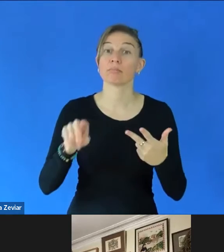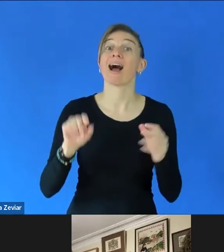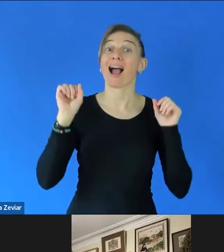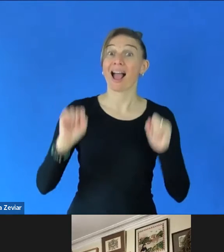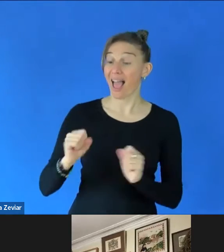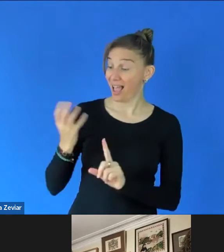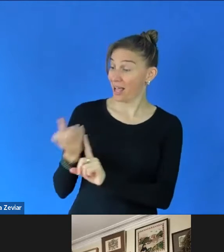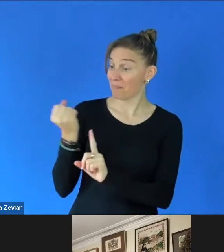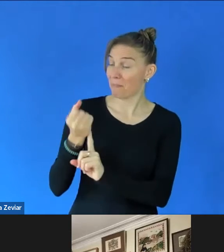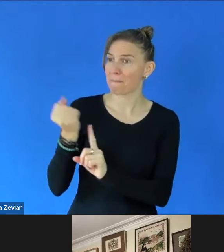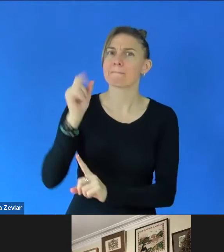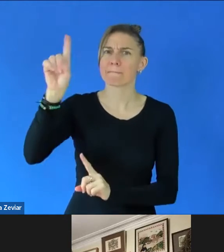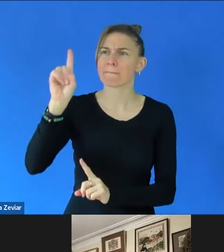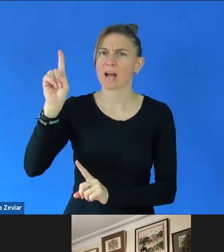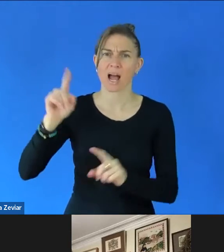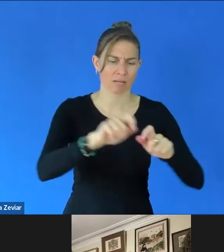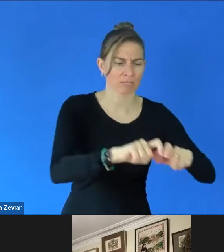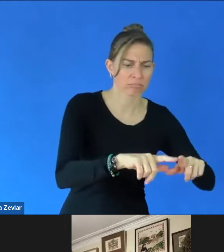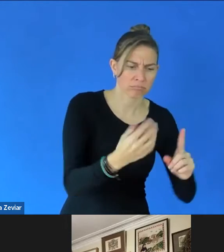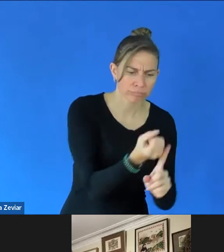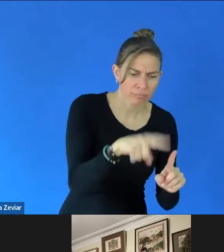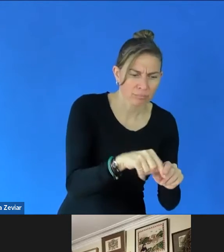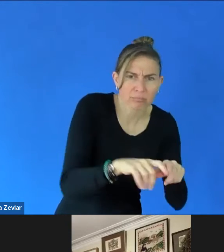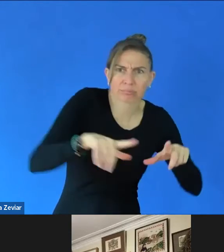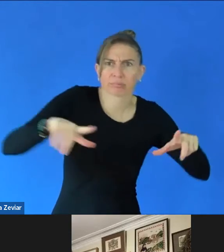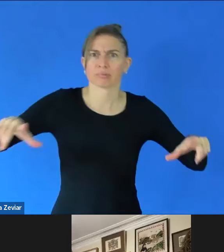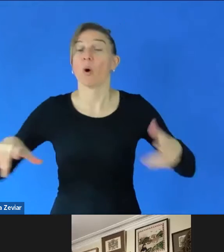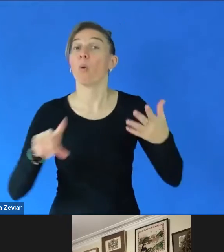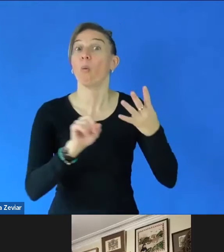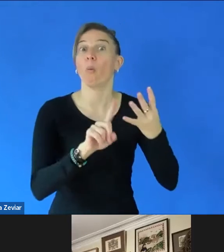Another exciting one, and the programme really delivered,